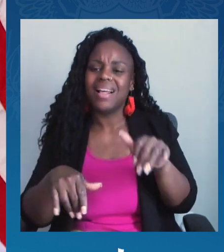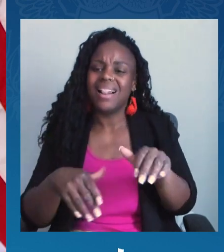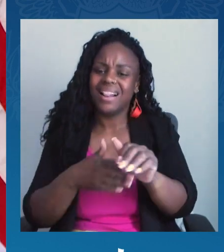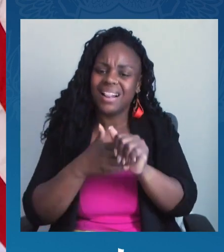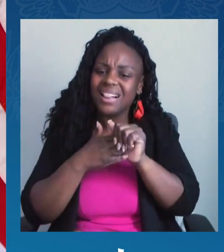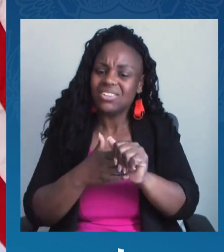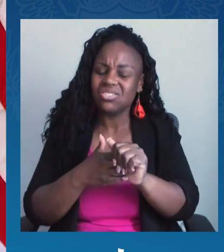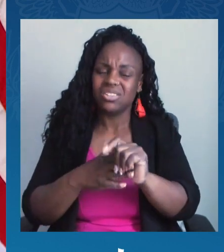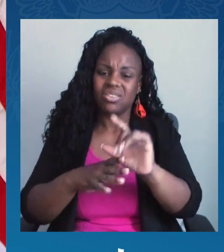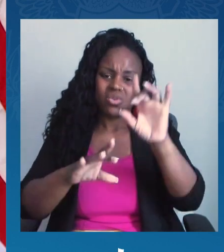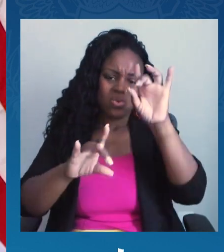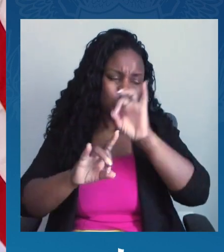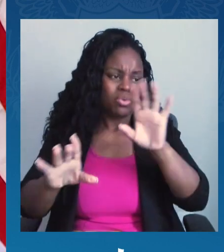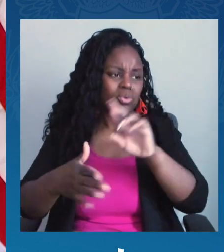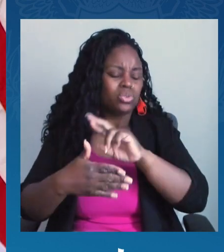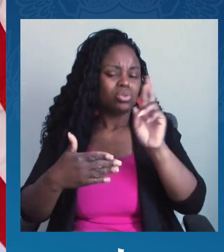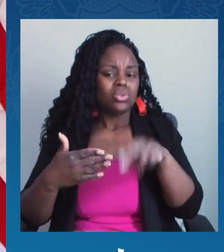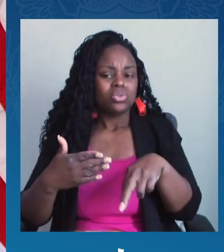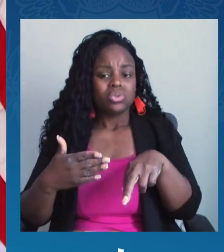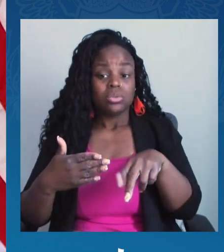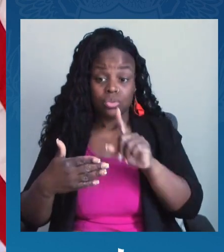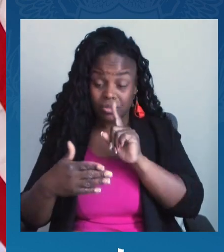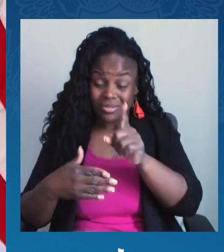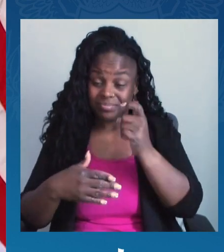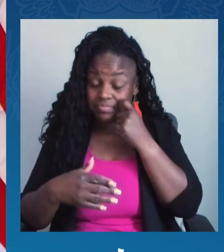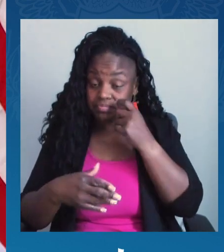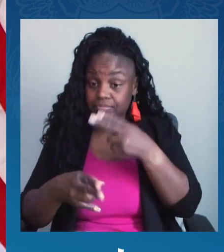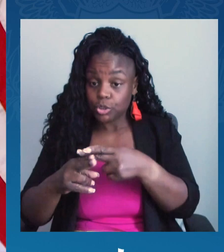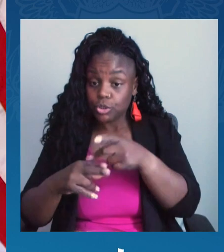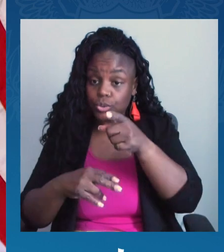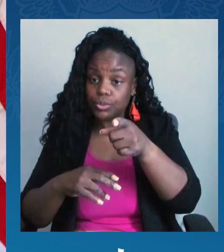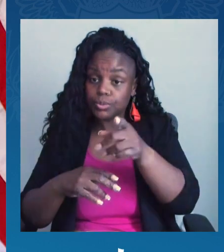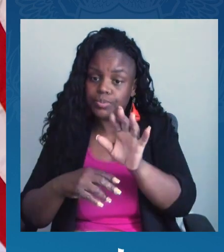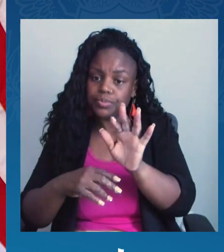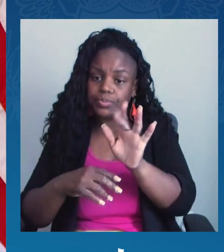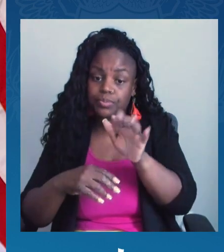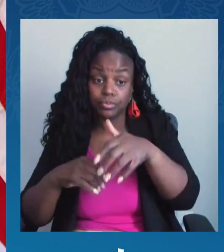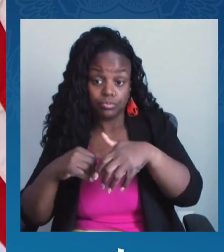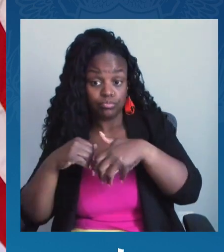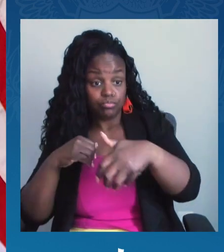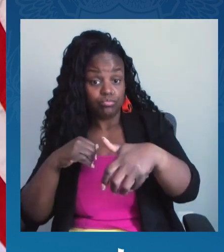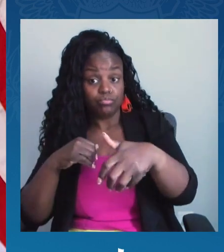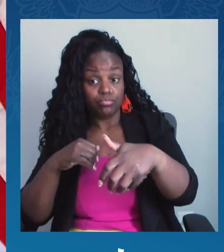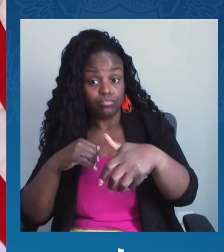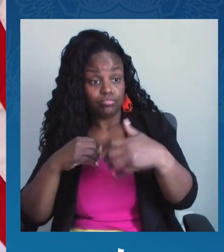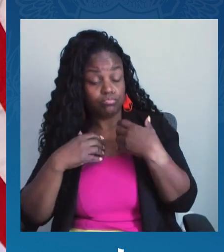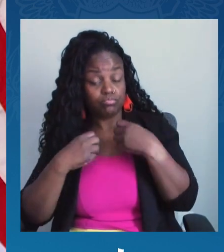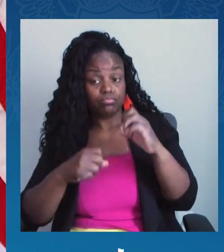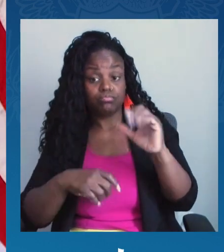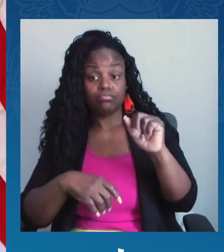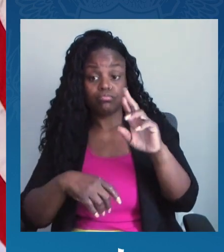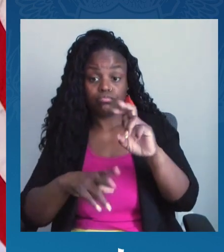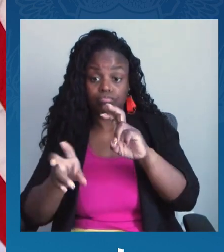You mentioned reproductive health care, both on the issue of maternal mortality,